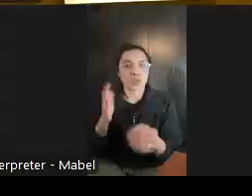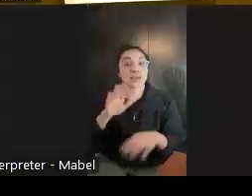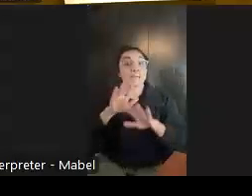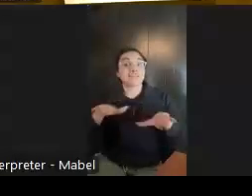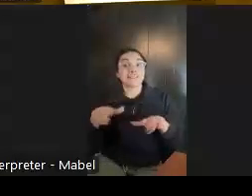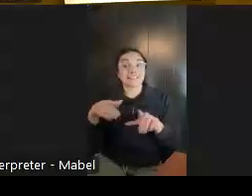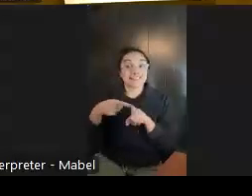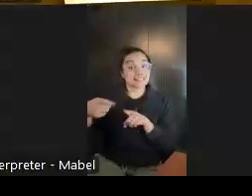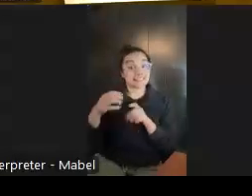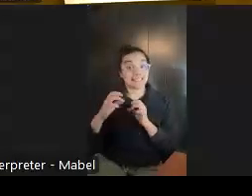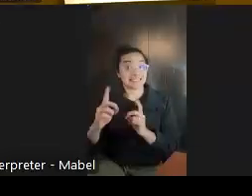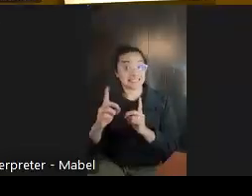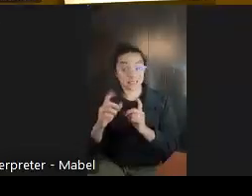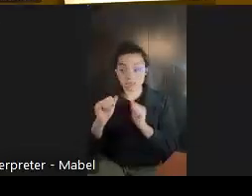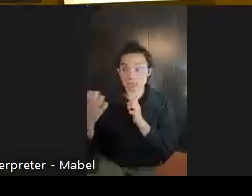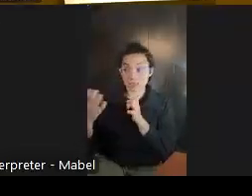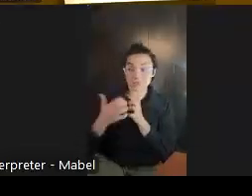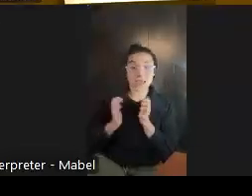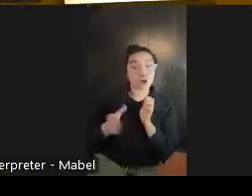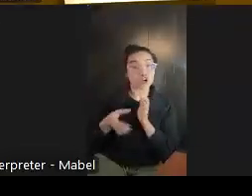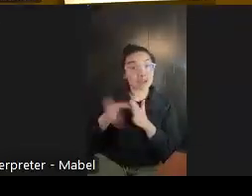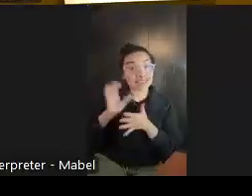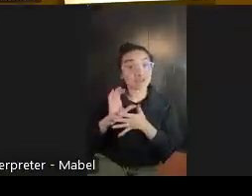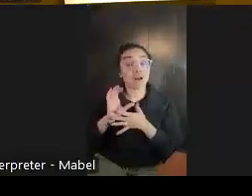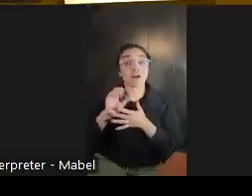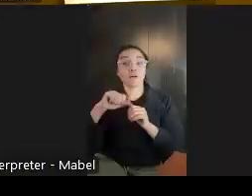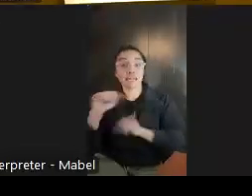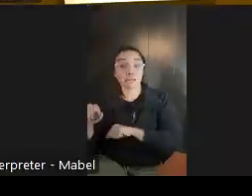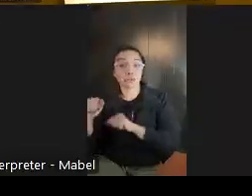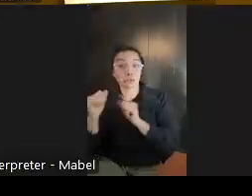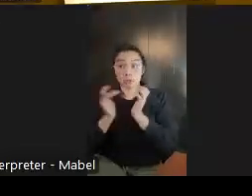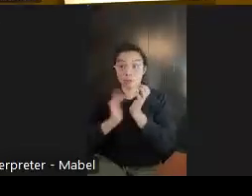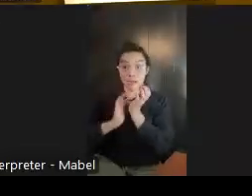our criteria and they're able to be medically cleared they've been a great collaborator in